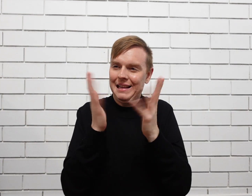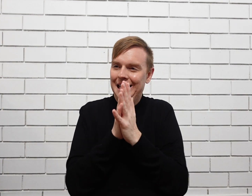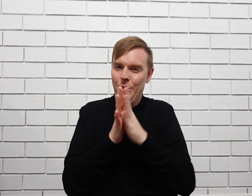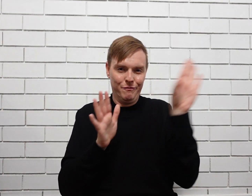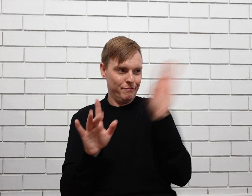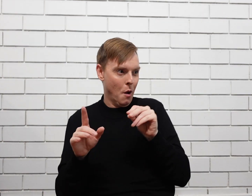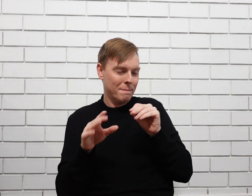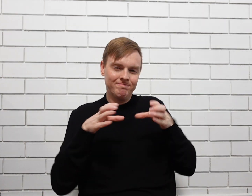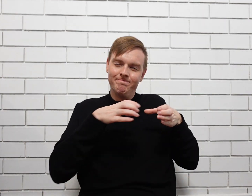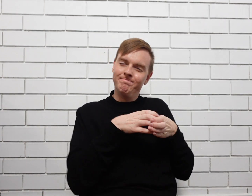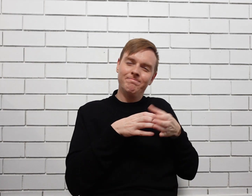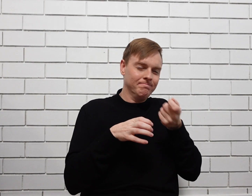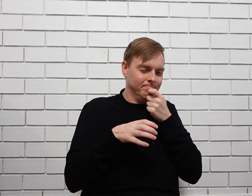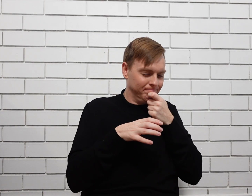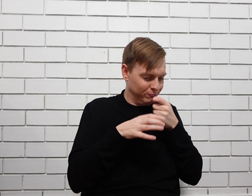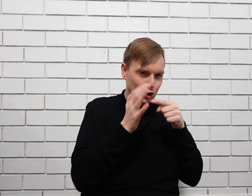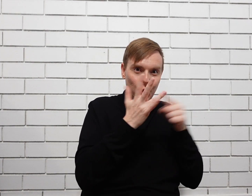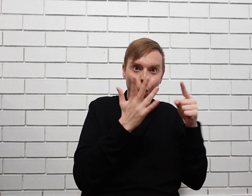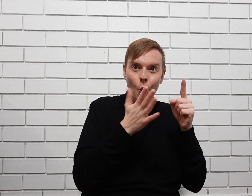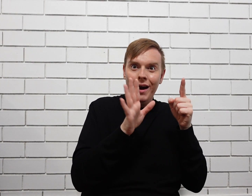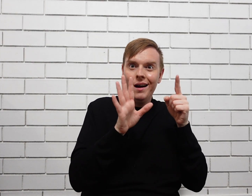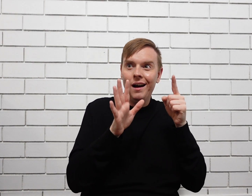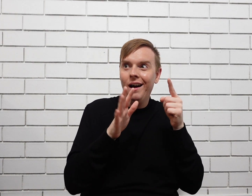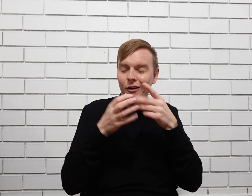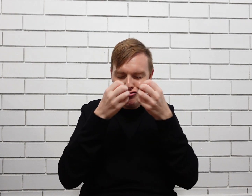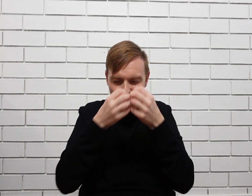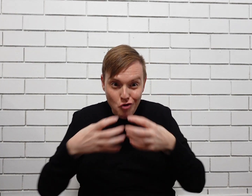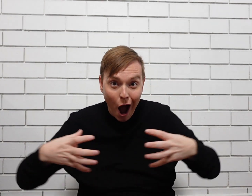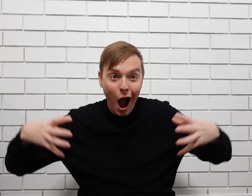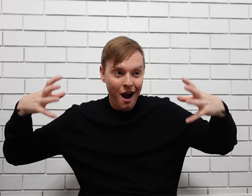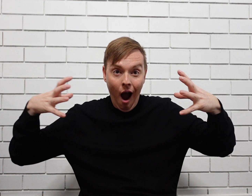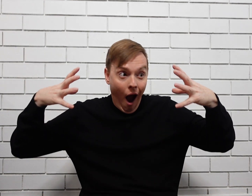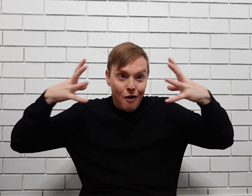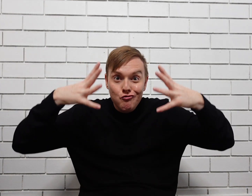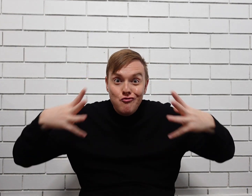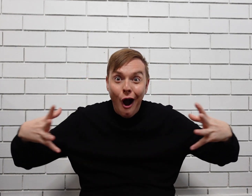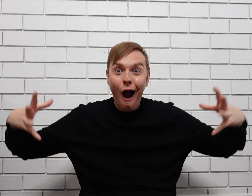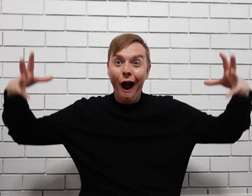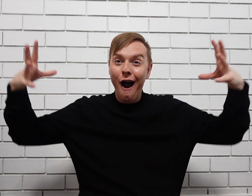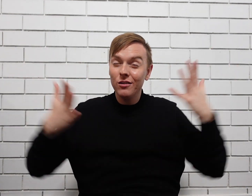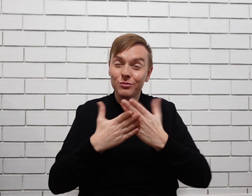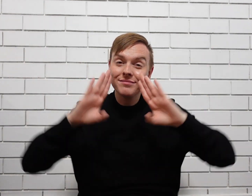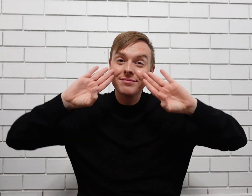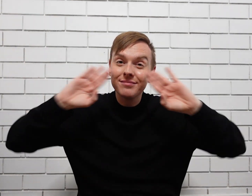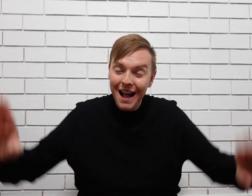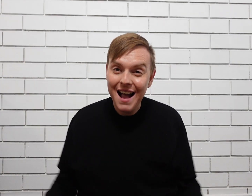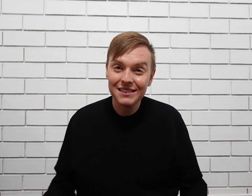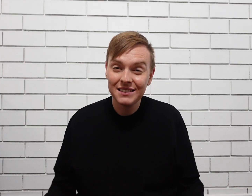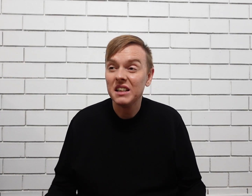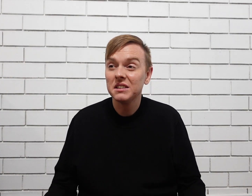from small family to growing family. And it's growing now. It's amazing, really.